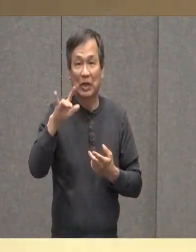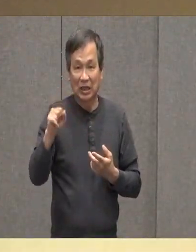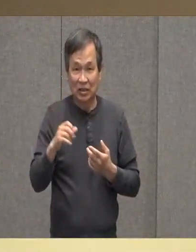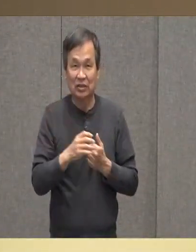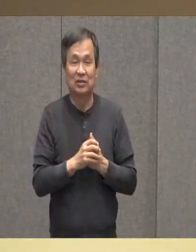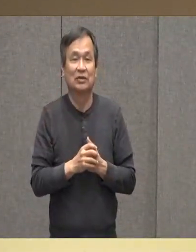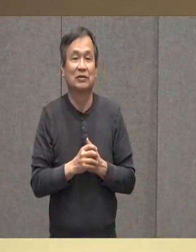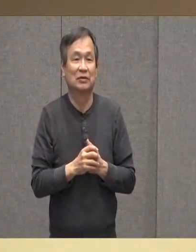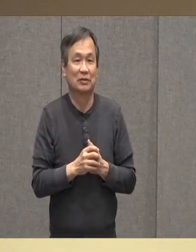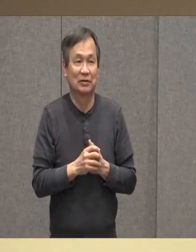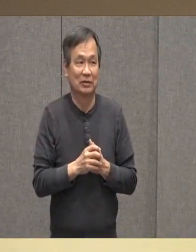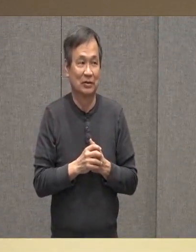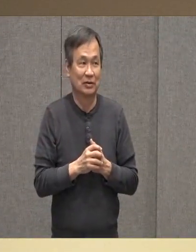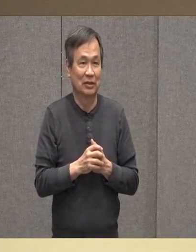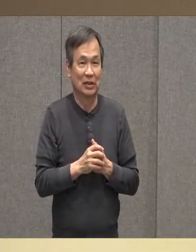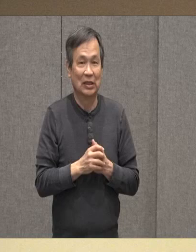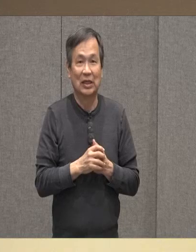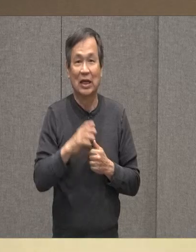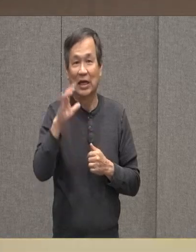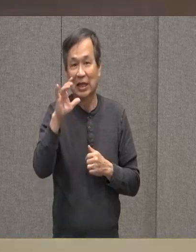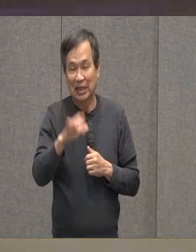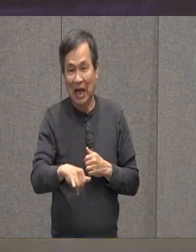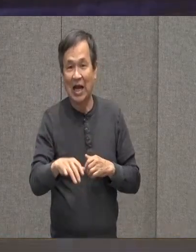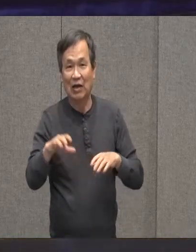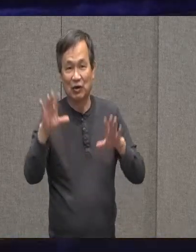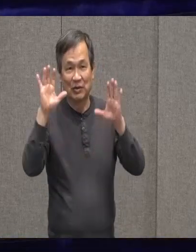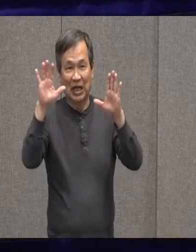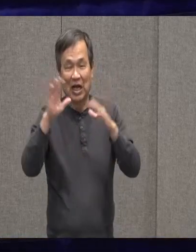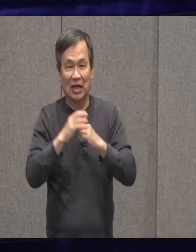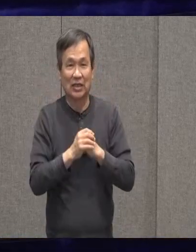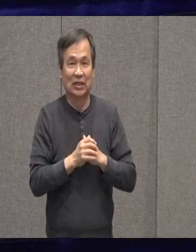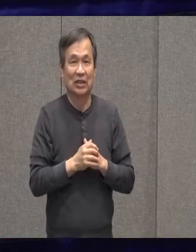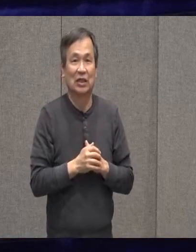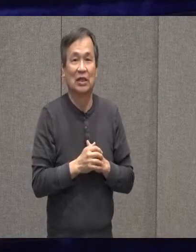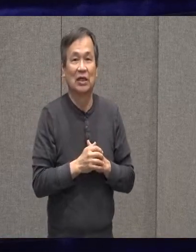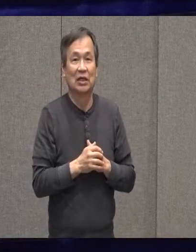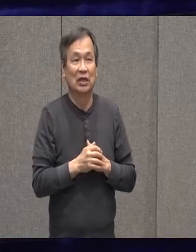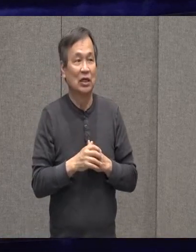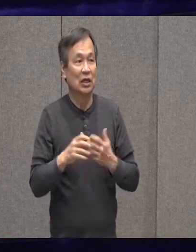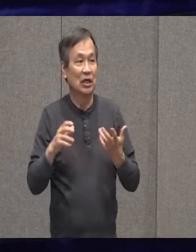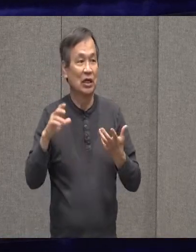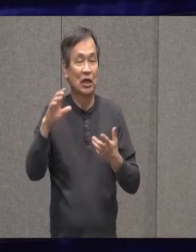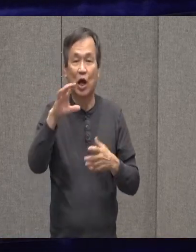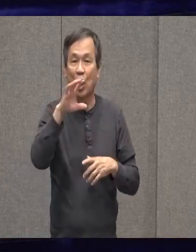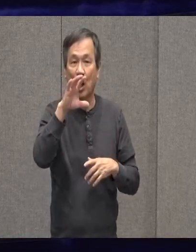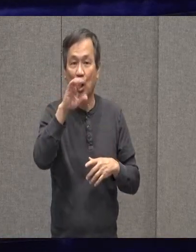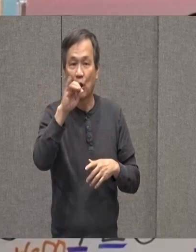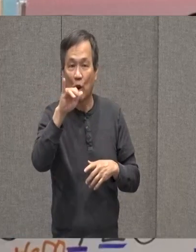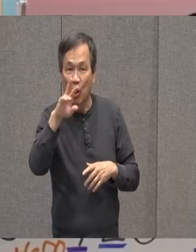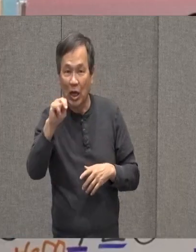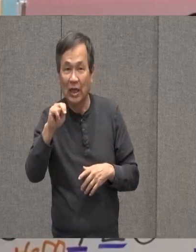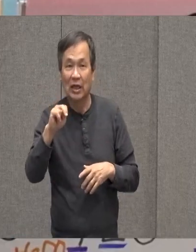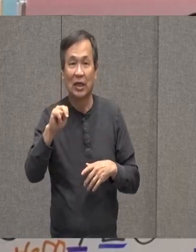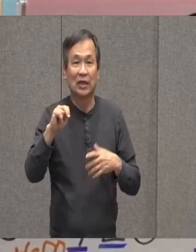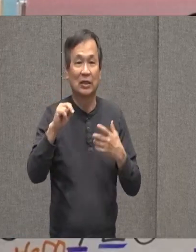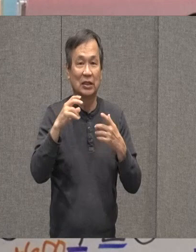That would be a lot, they're bringing the coins in and a giant wheelbarrow.